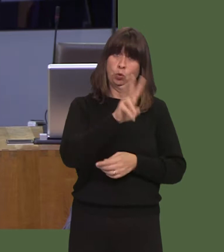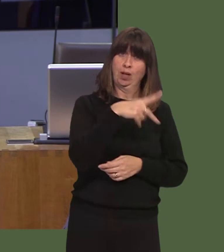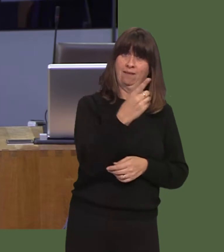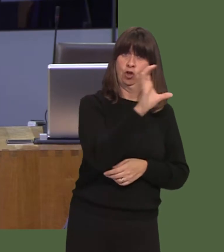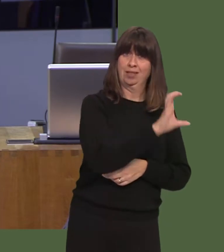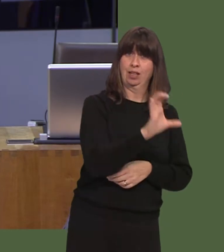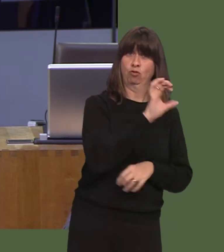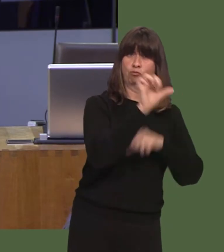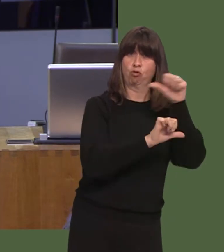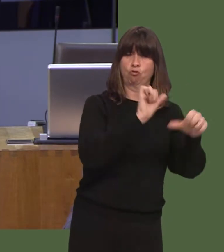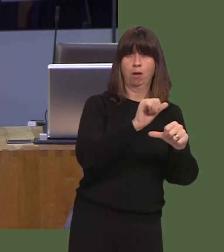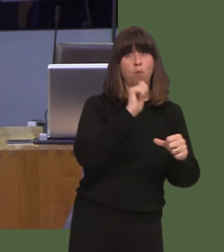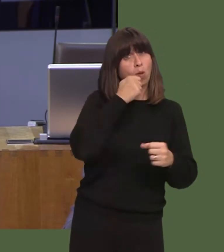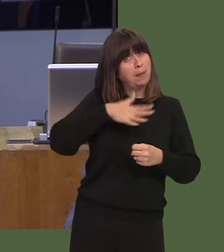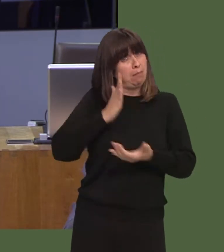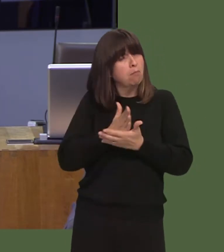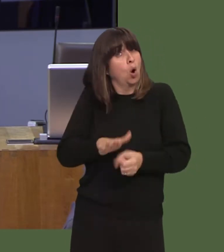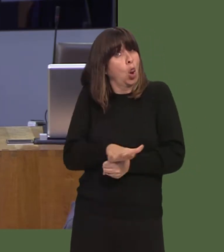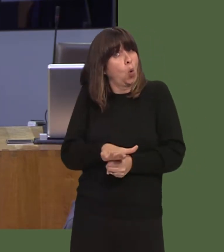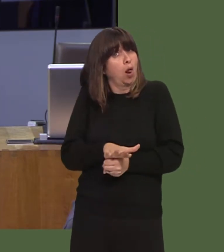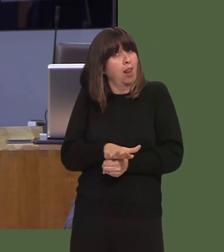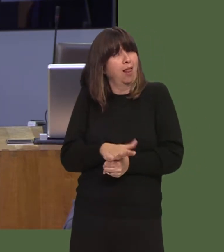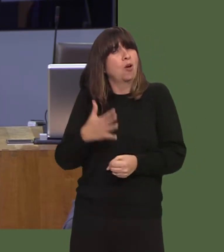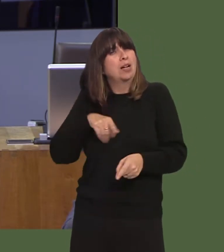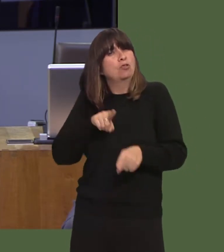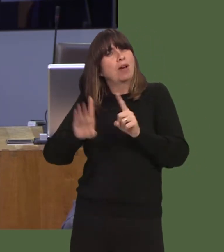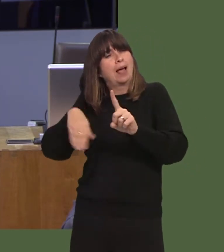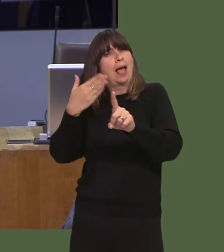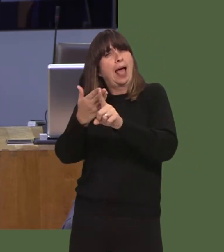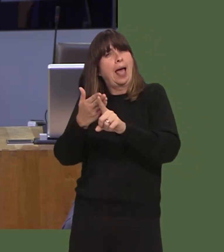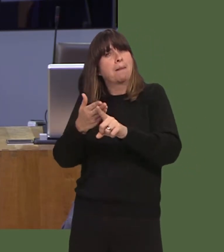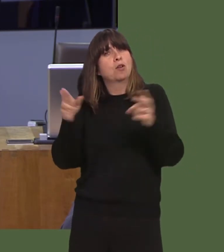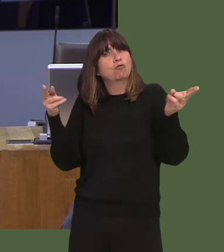schools programme will be genuinely local and, therefore, minimise the need for long car journeys by parents?